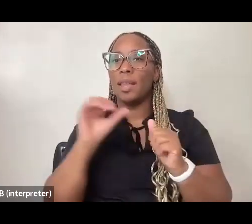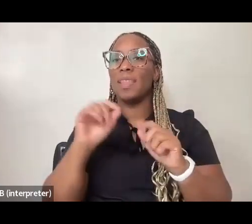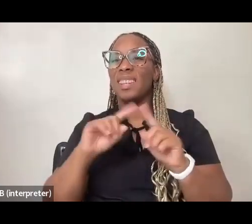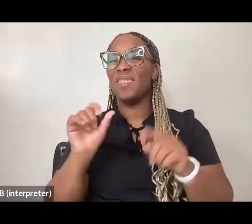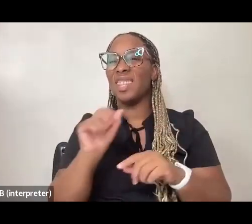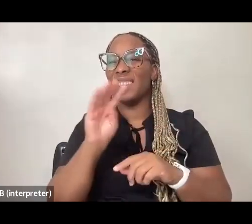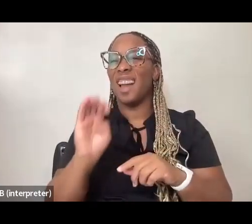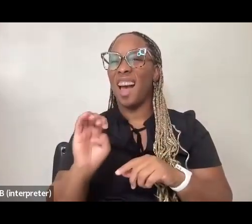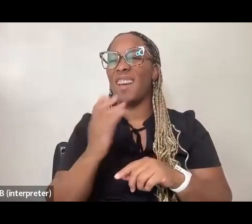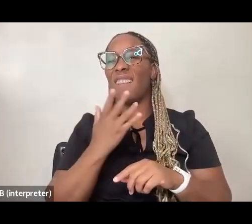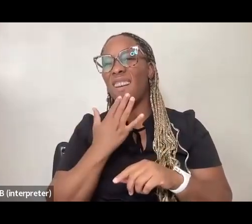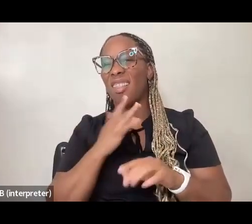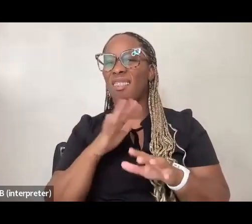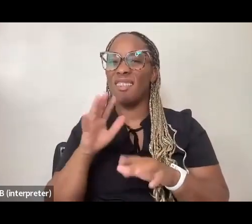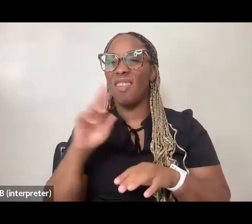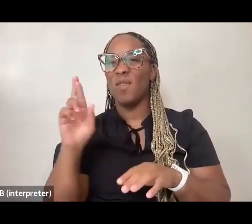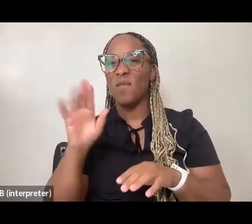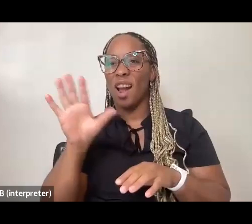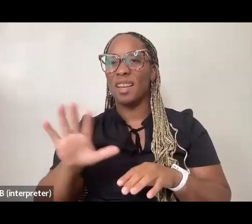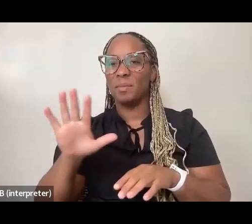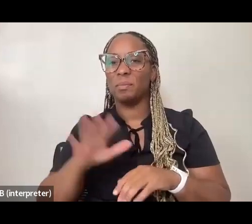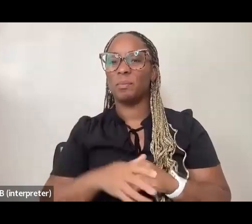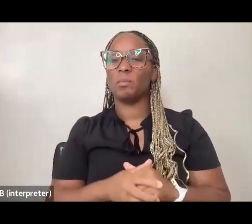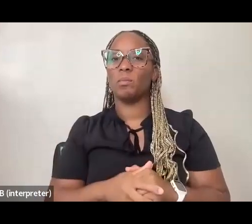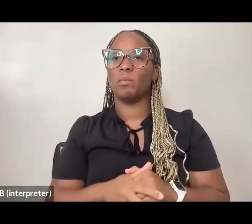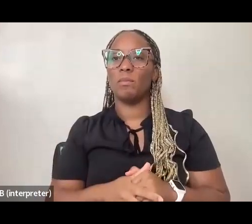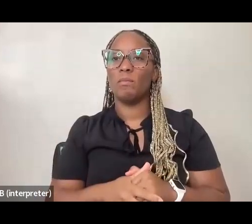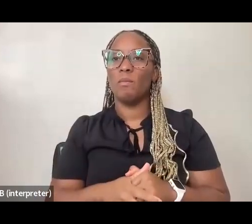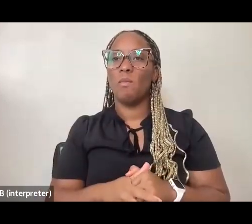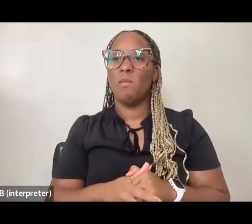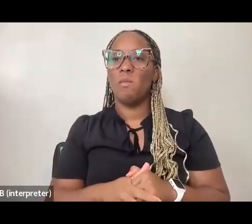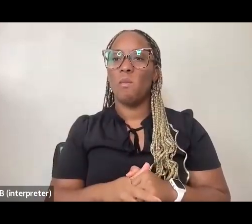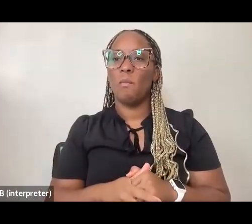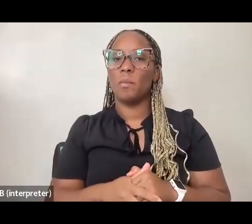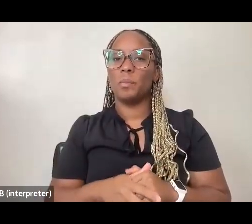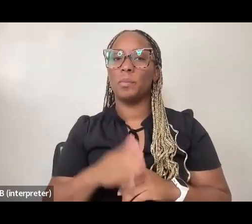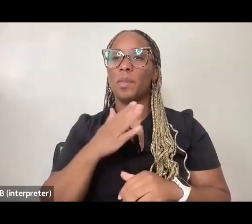customize here on the right-hand side. This is my colleague Miranda,